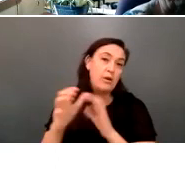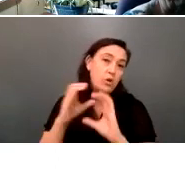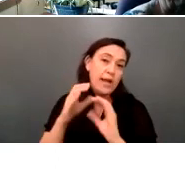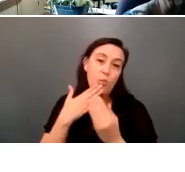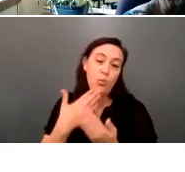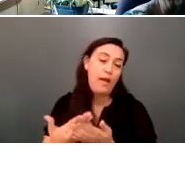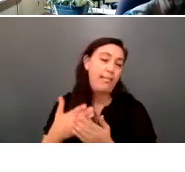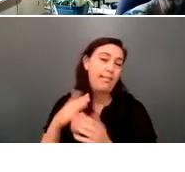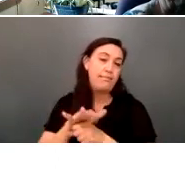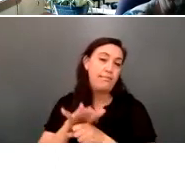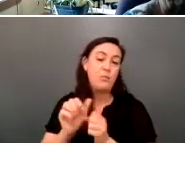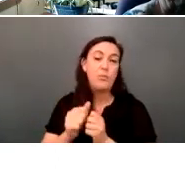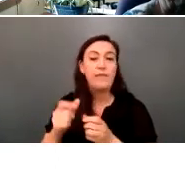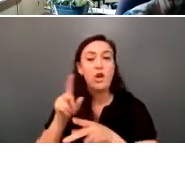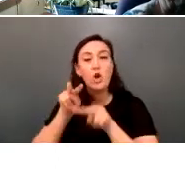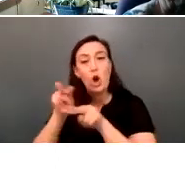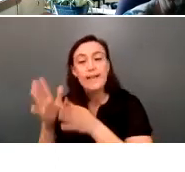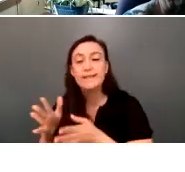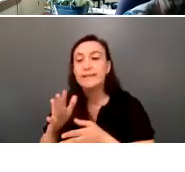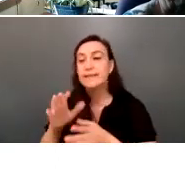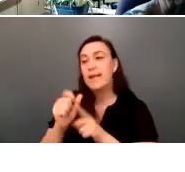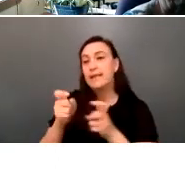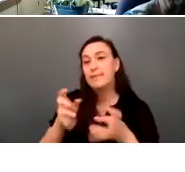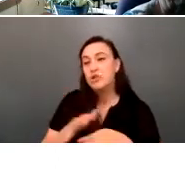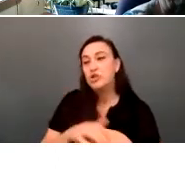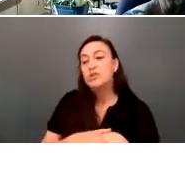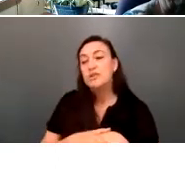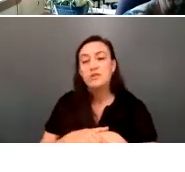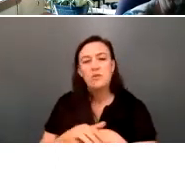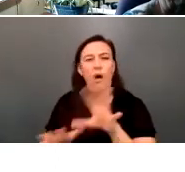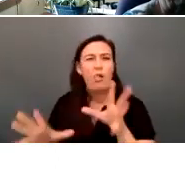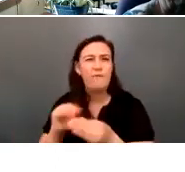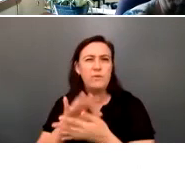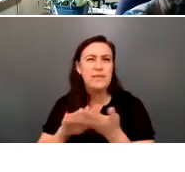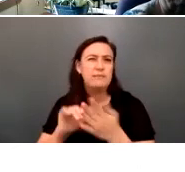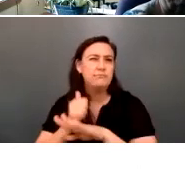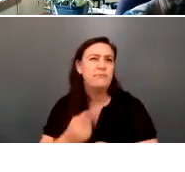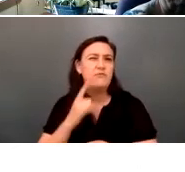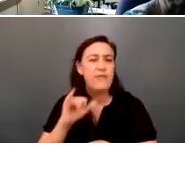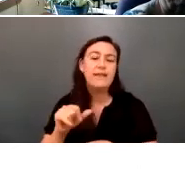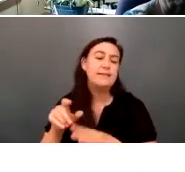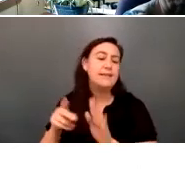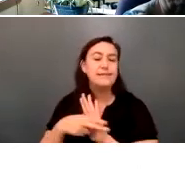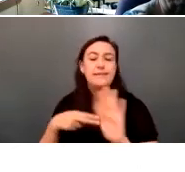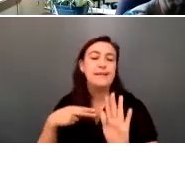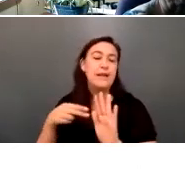well with Guardians and case managers, so having all of those pieces in place for that designated coordinator. Hi